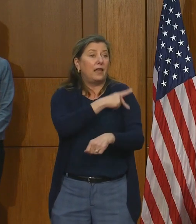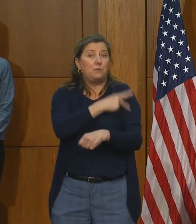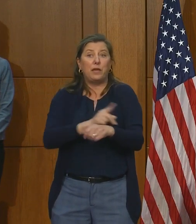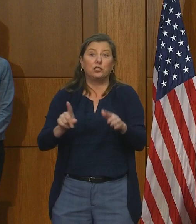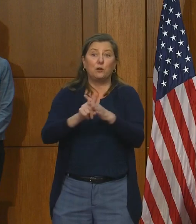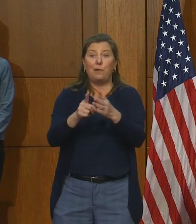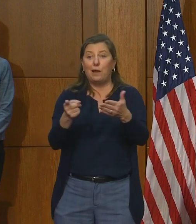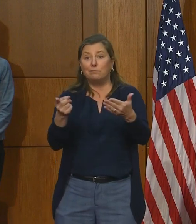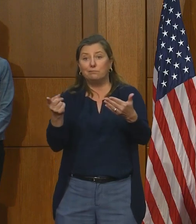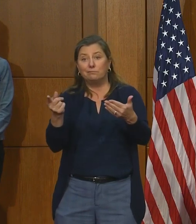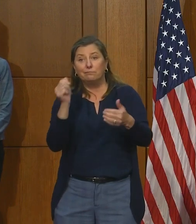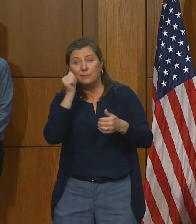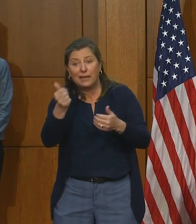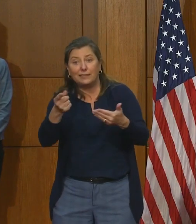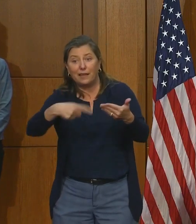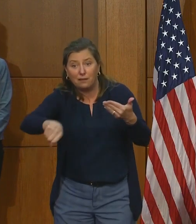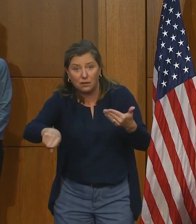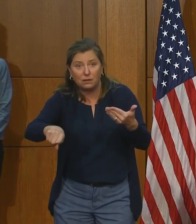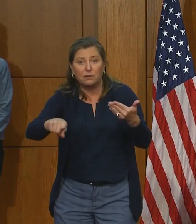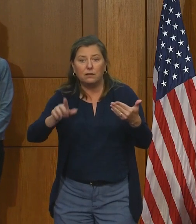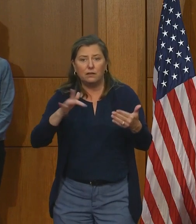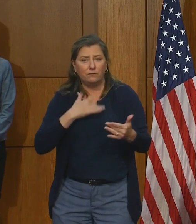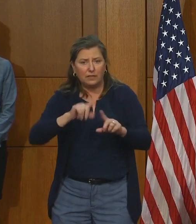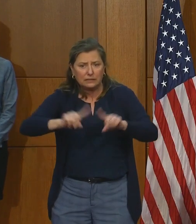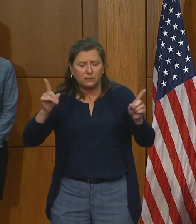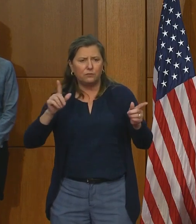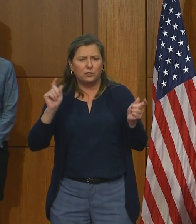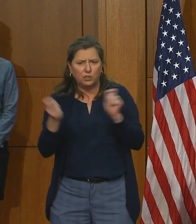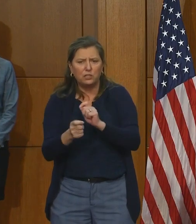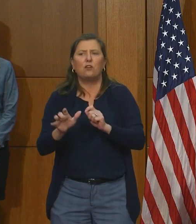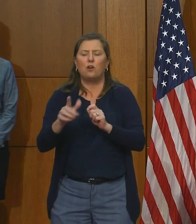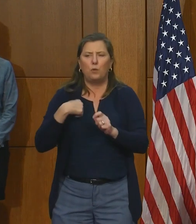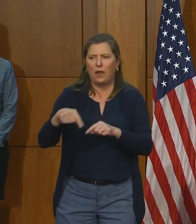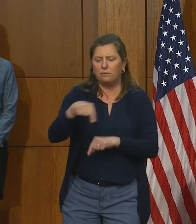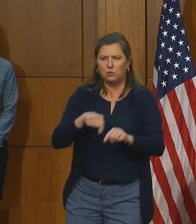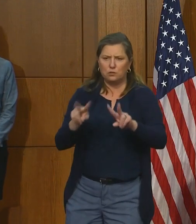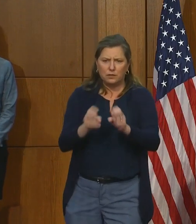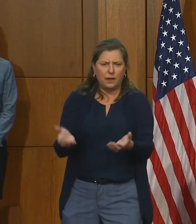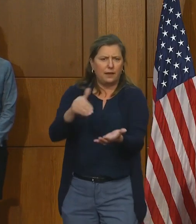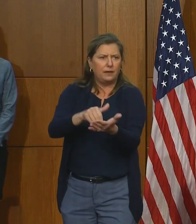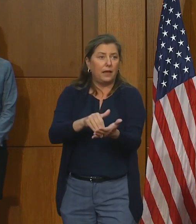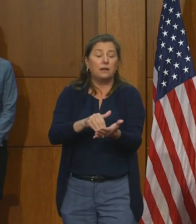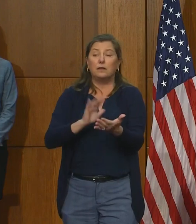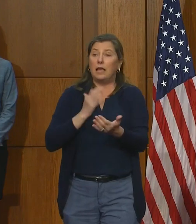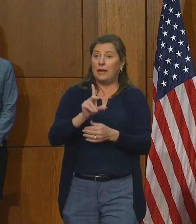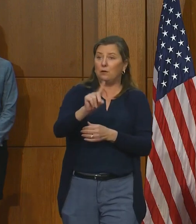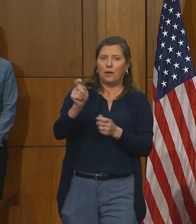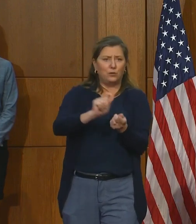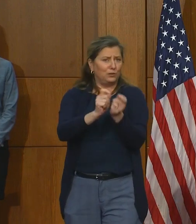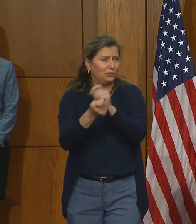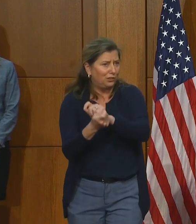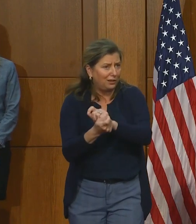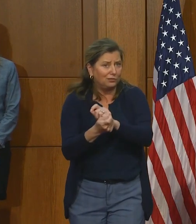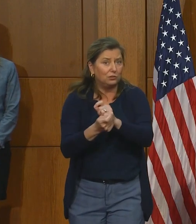BE MADE ONE DAY- THE PATIENT MAKE HIM INTO A DAY OR A WEEK LATER THANKS THANKS AND WE HAVE